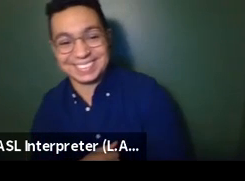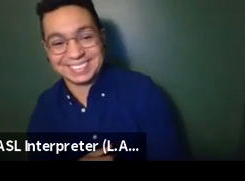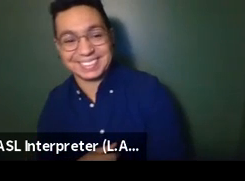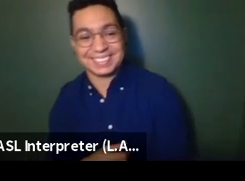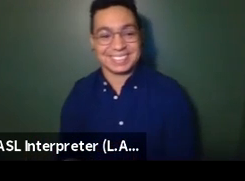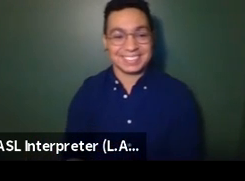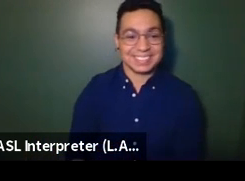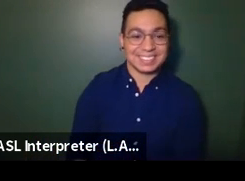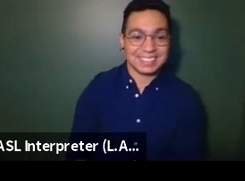Katherine Livick - ESD 112: So,